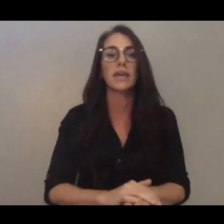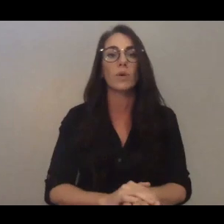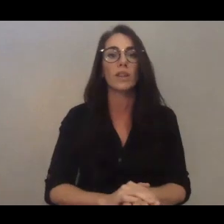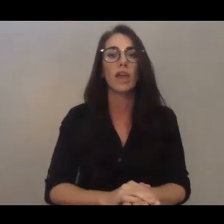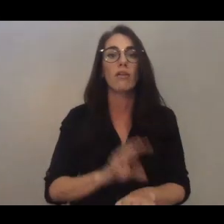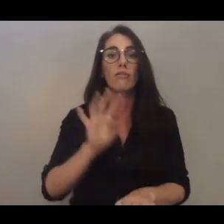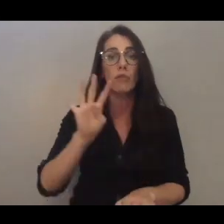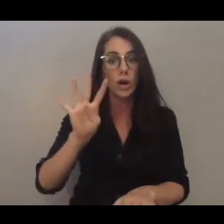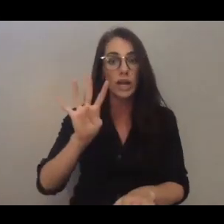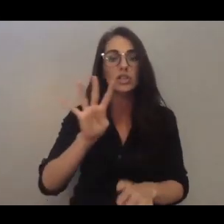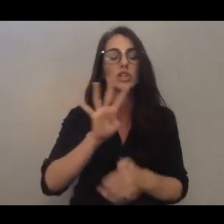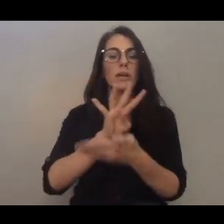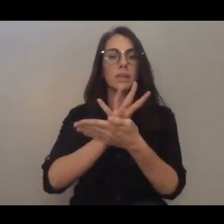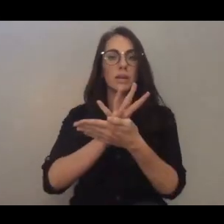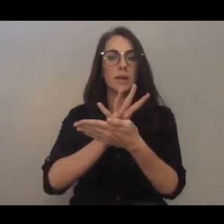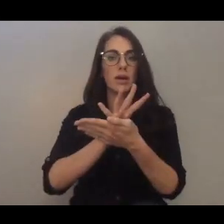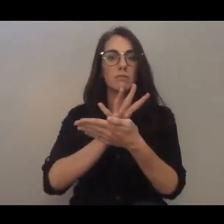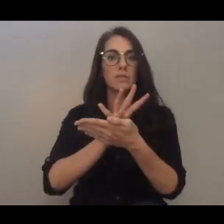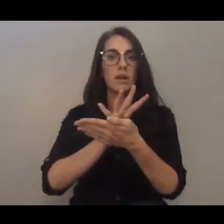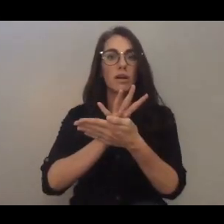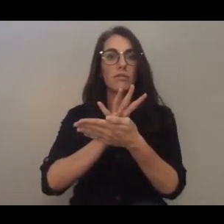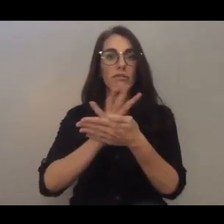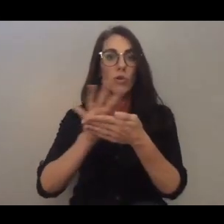with a 4 hand shape then it becomes 4 weeks.